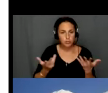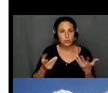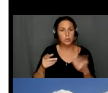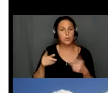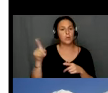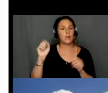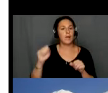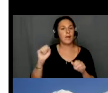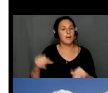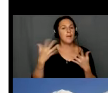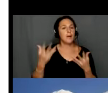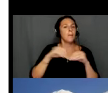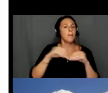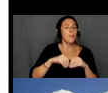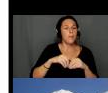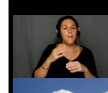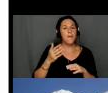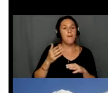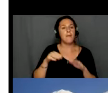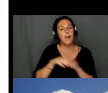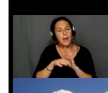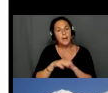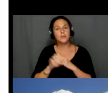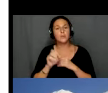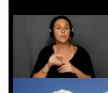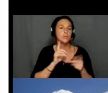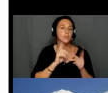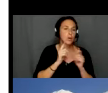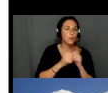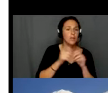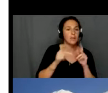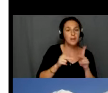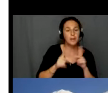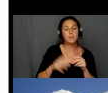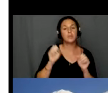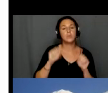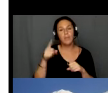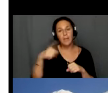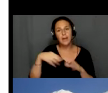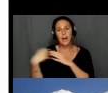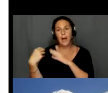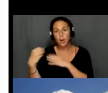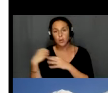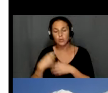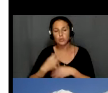so that they can get out and drink water or maybe give them the information,